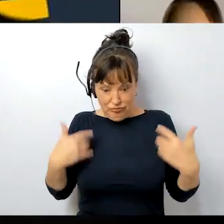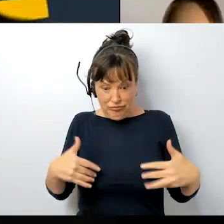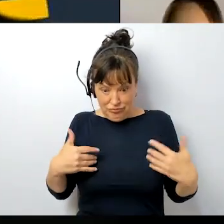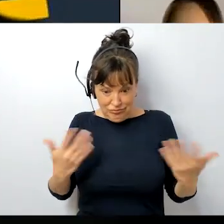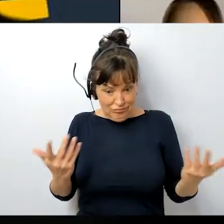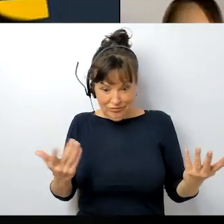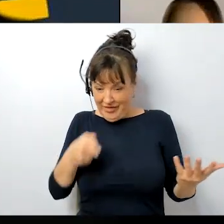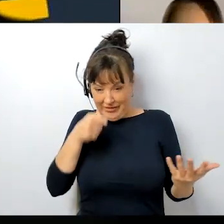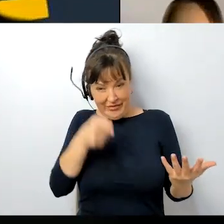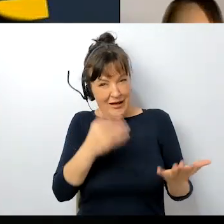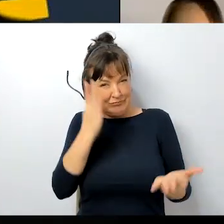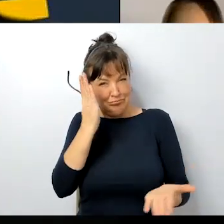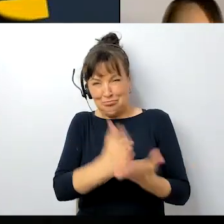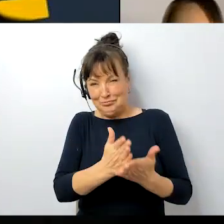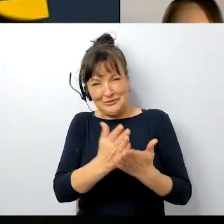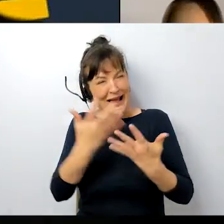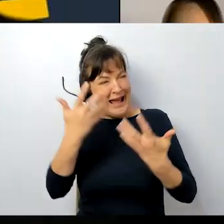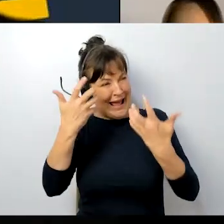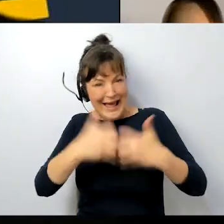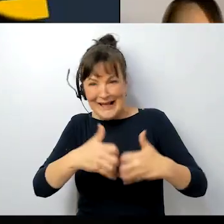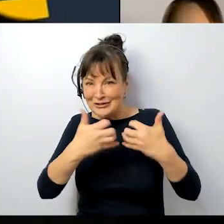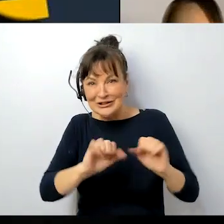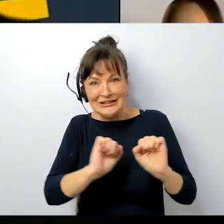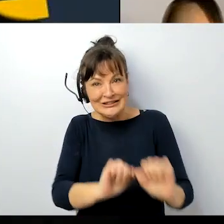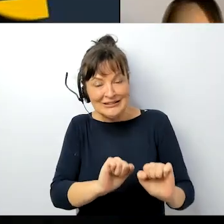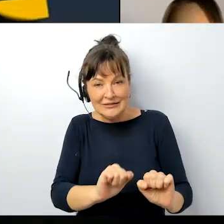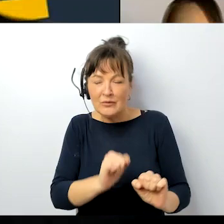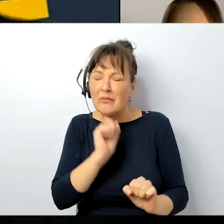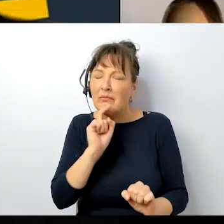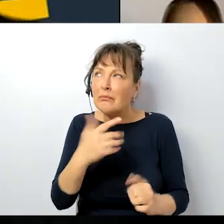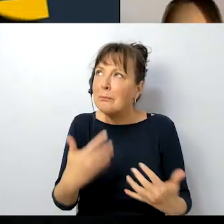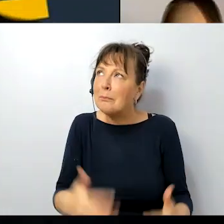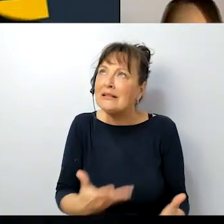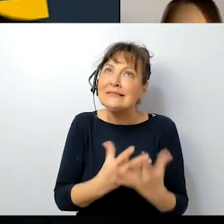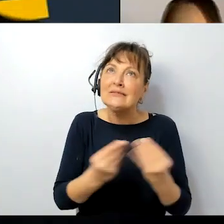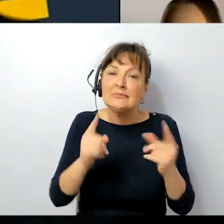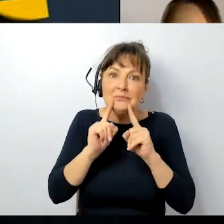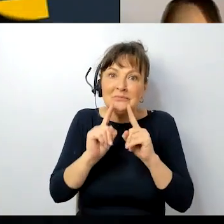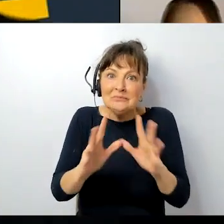it's been amazing what the young people have brought and they would be an engineering type